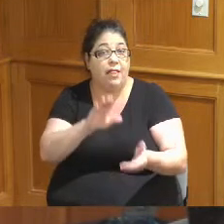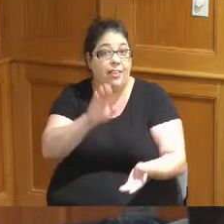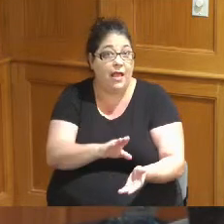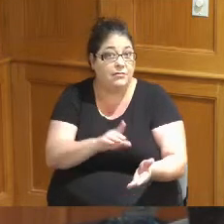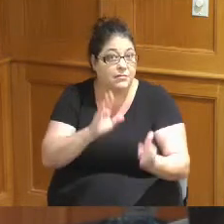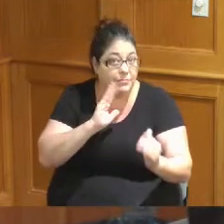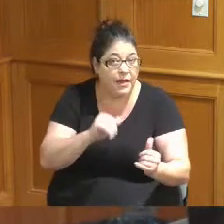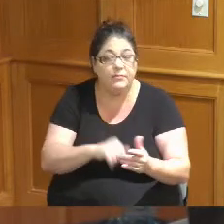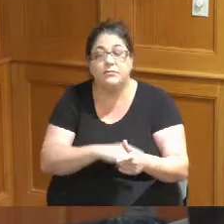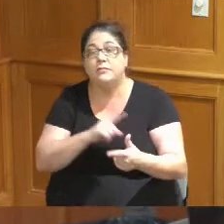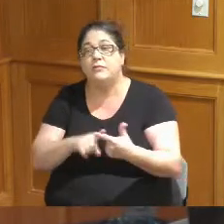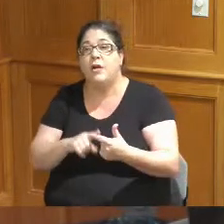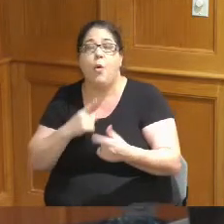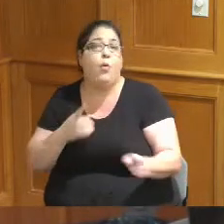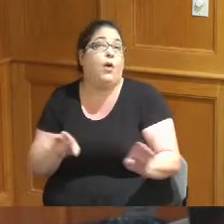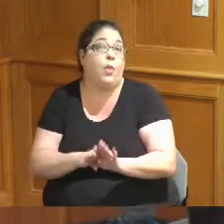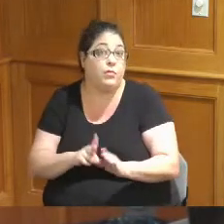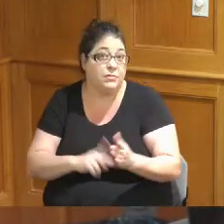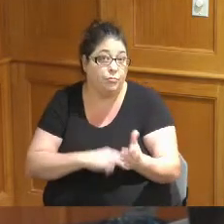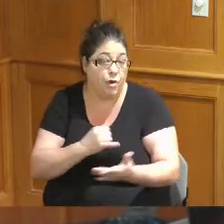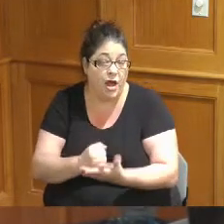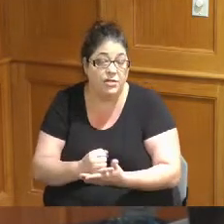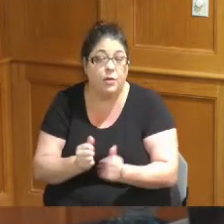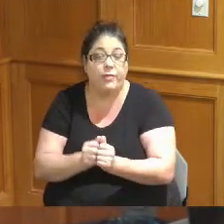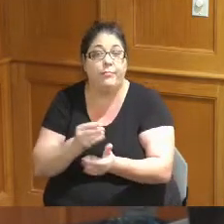commonly just closing out the project at the company nation of construction